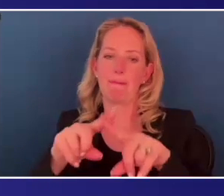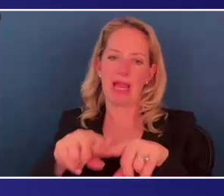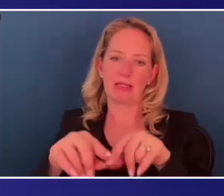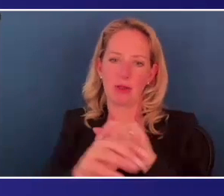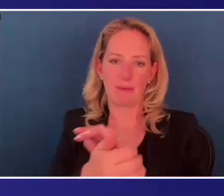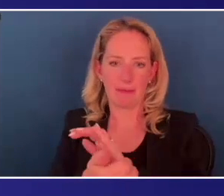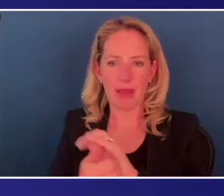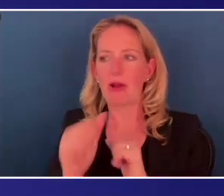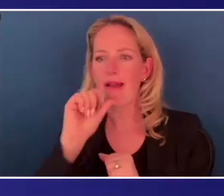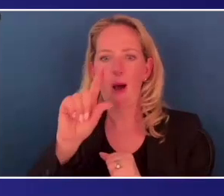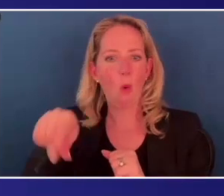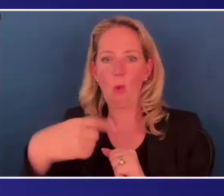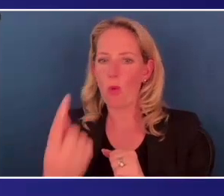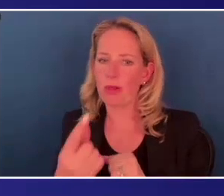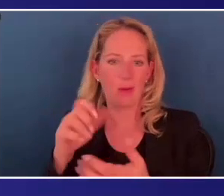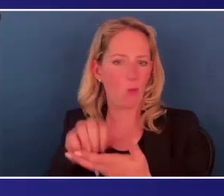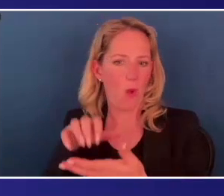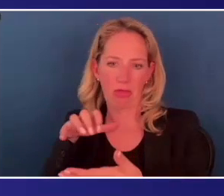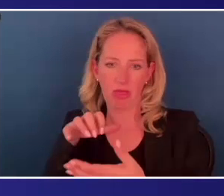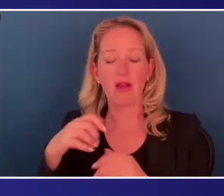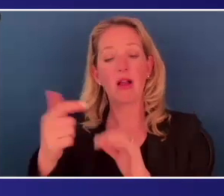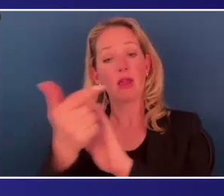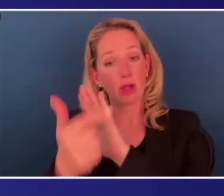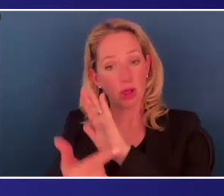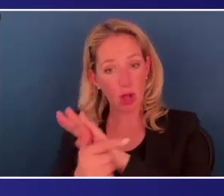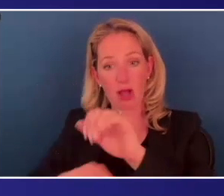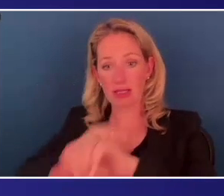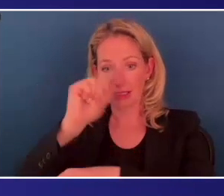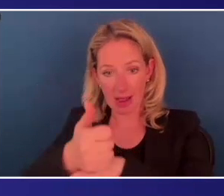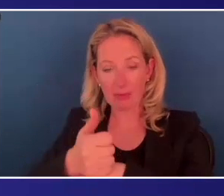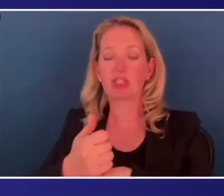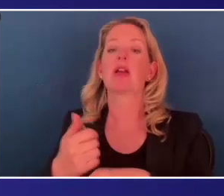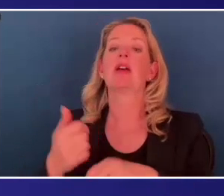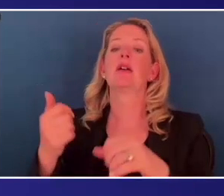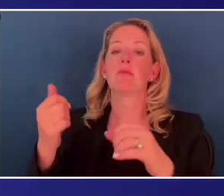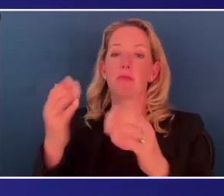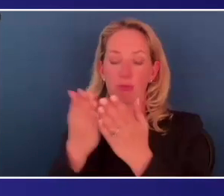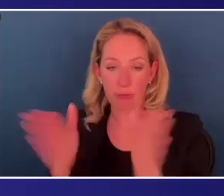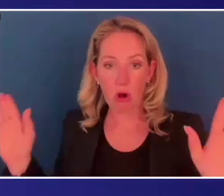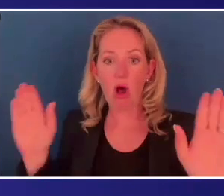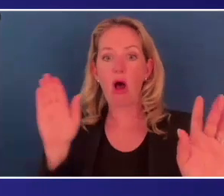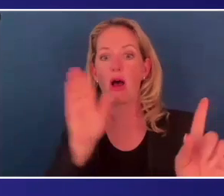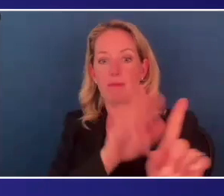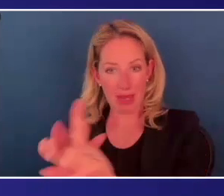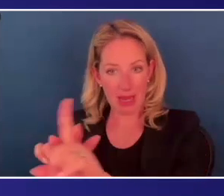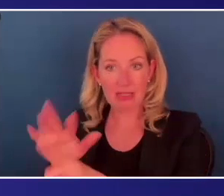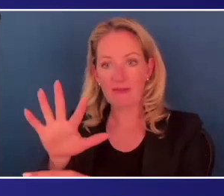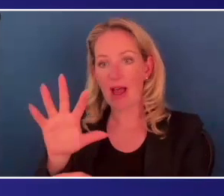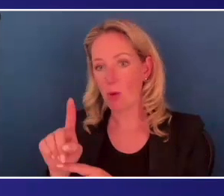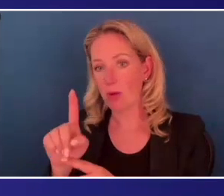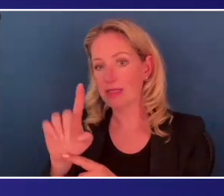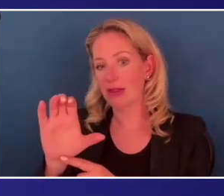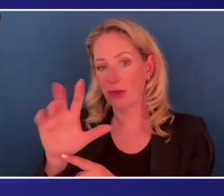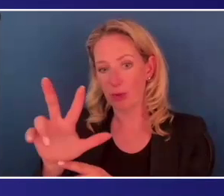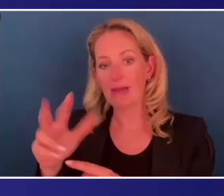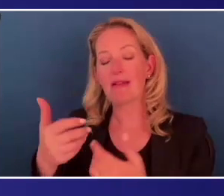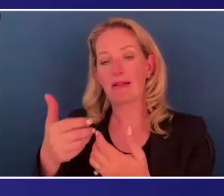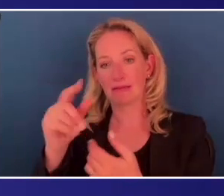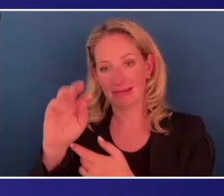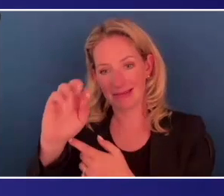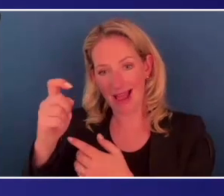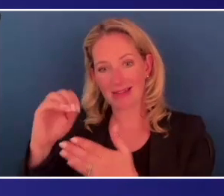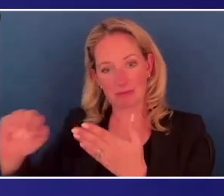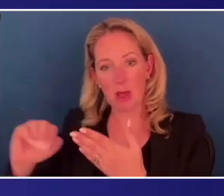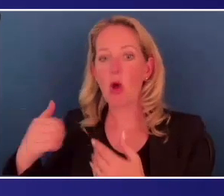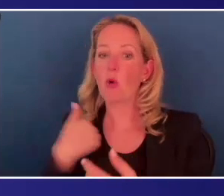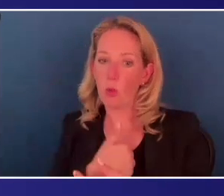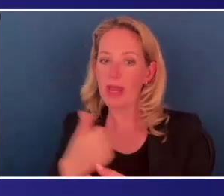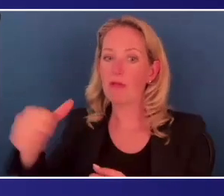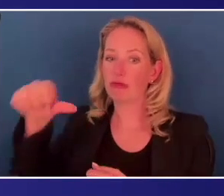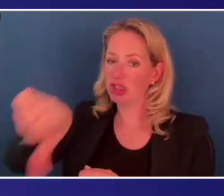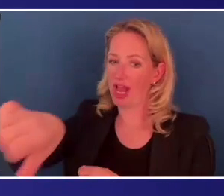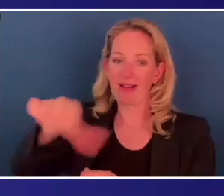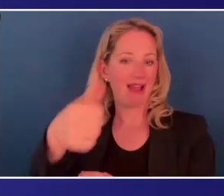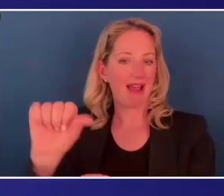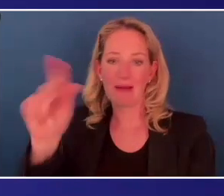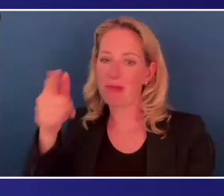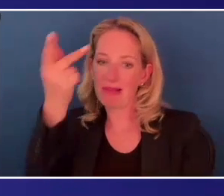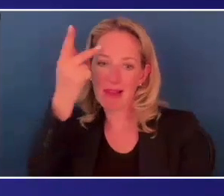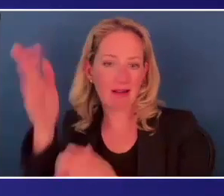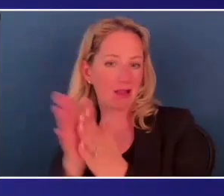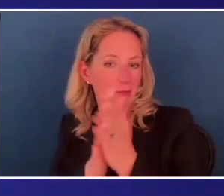FROM one c 3, taxes, separateizations, and we reject politically motivated attempts to narrow this eligibility.